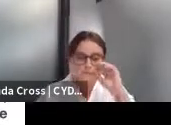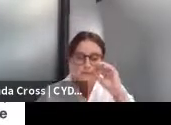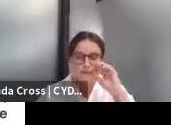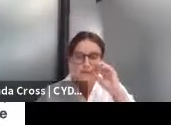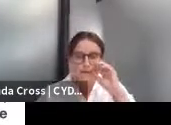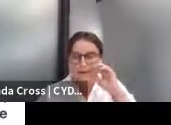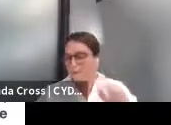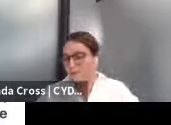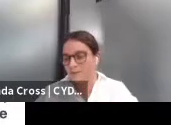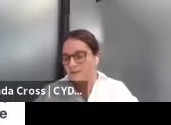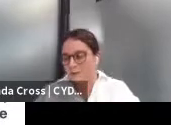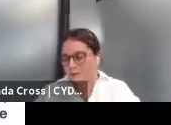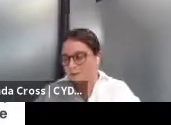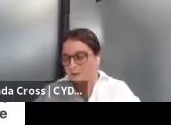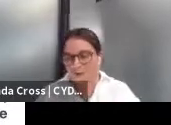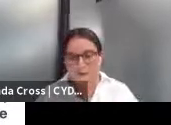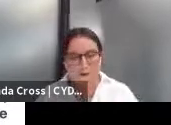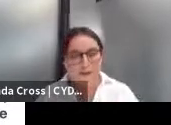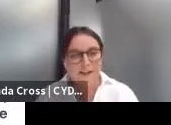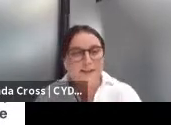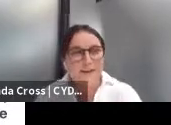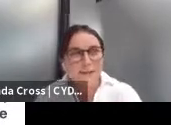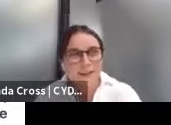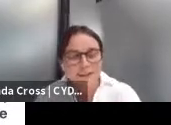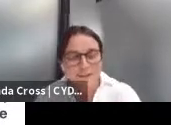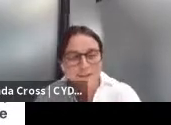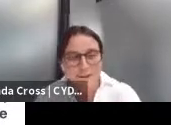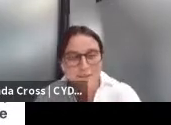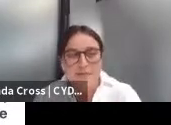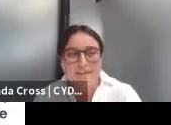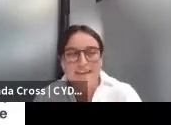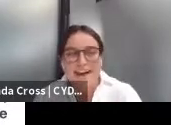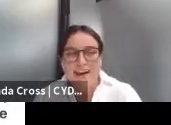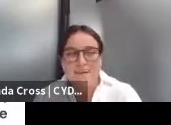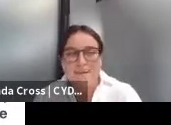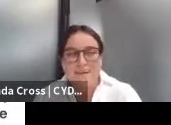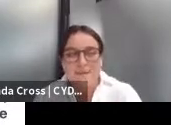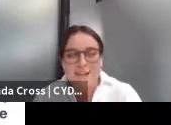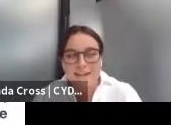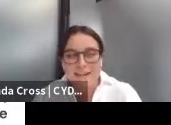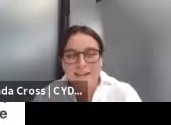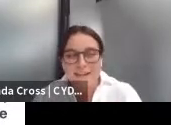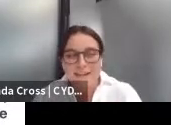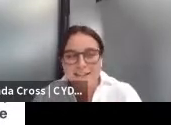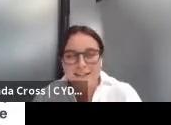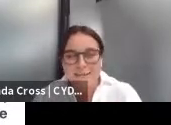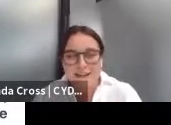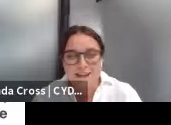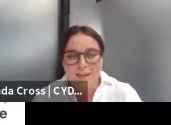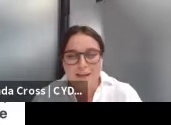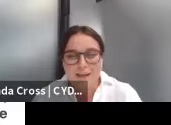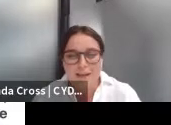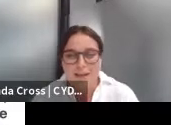make the process easier, or is it a bad thing to see that goals are a little bit secondary in this new planning